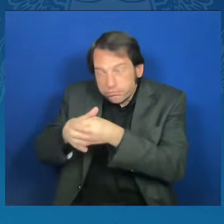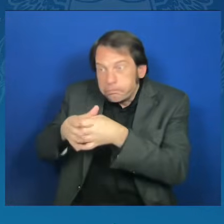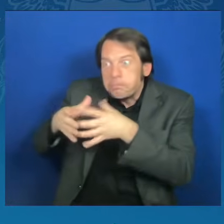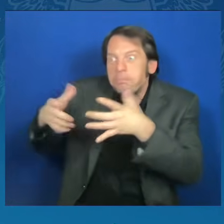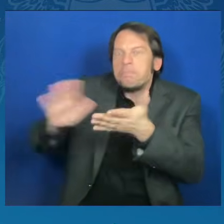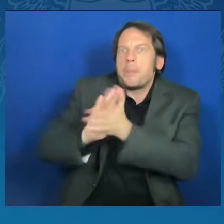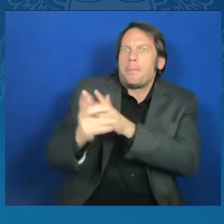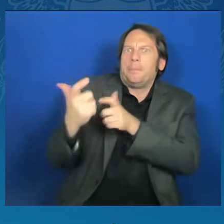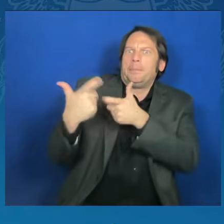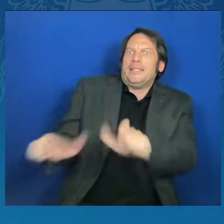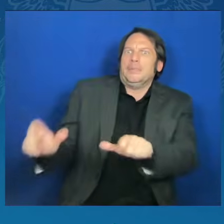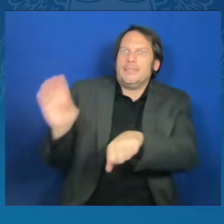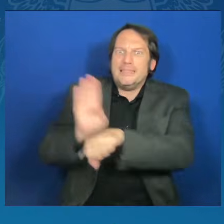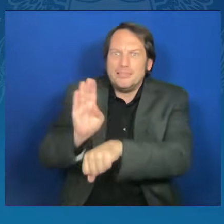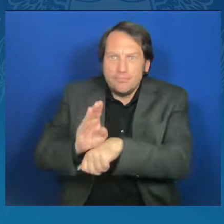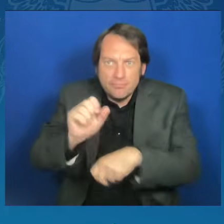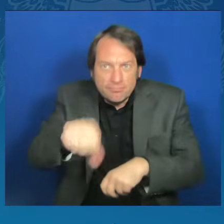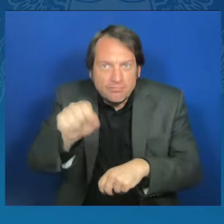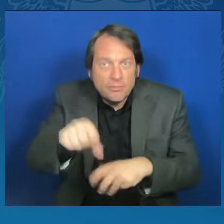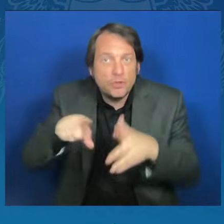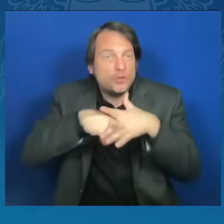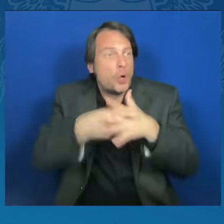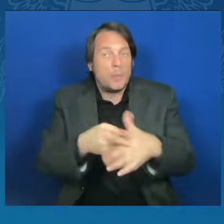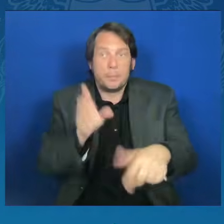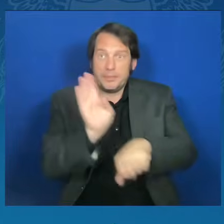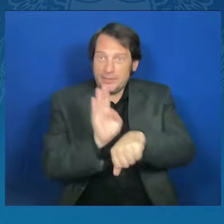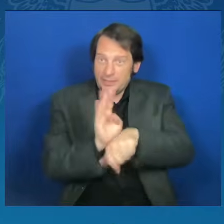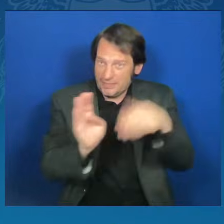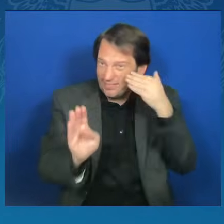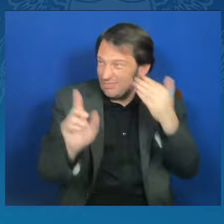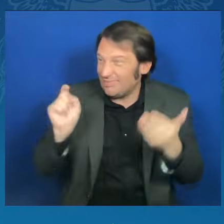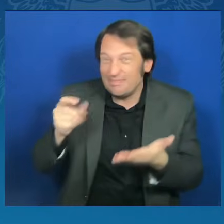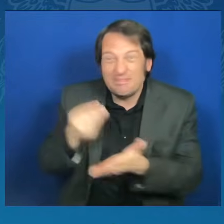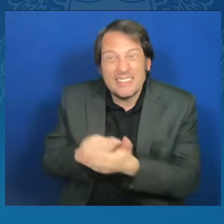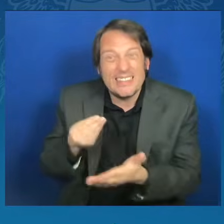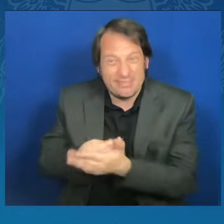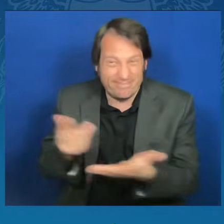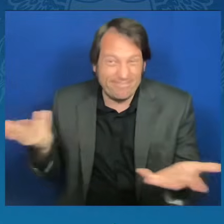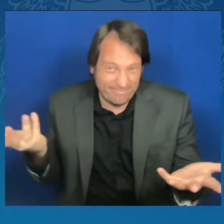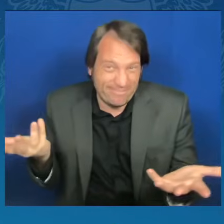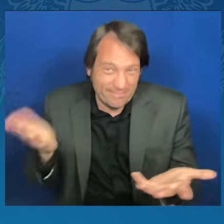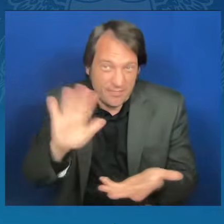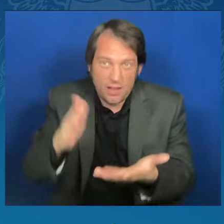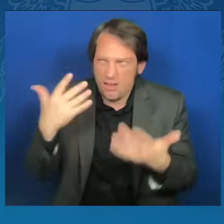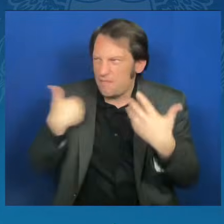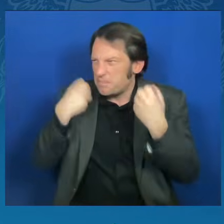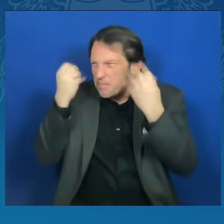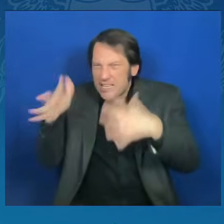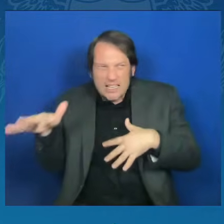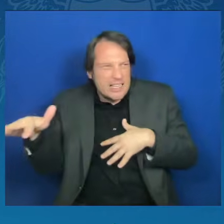and there are a lot of smart people with great ideas and a work ethic who, with some capital investment,